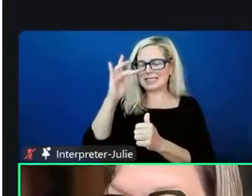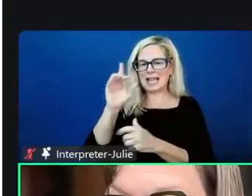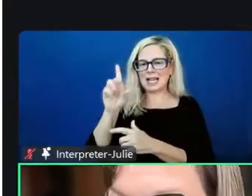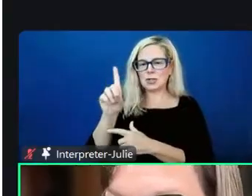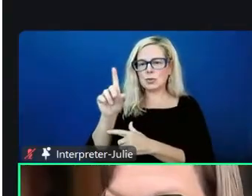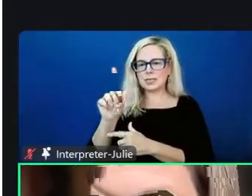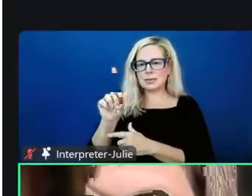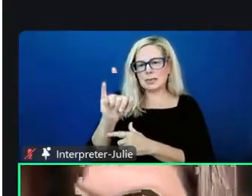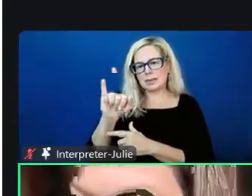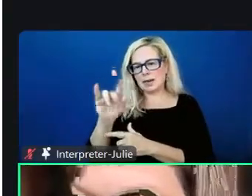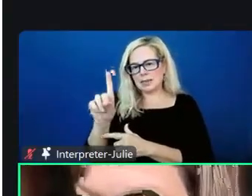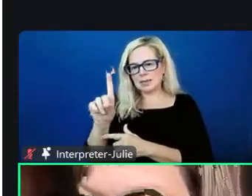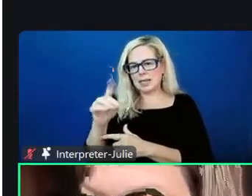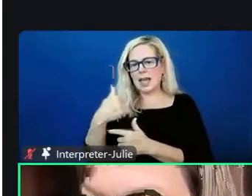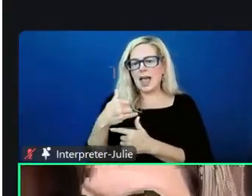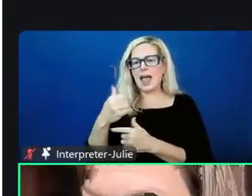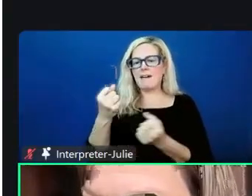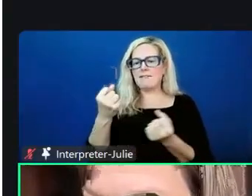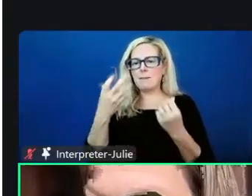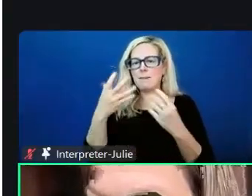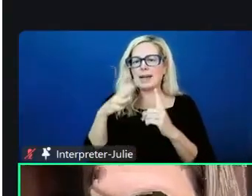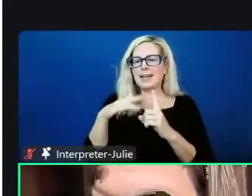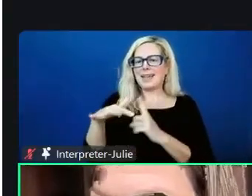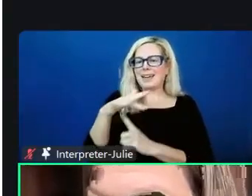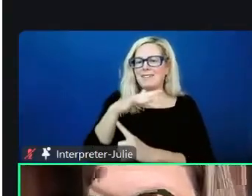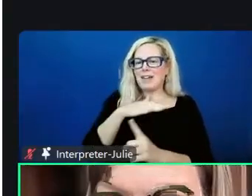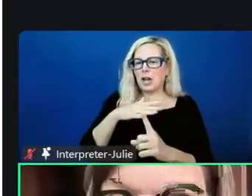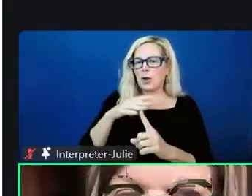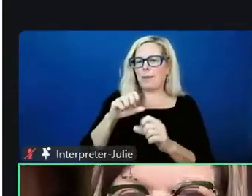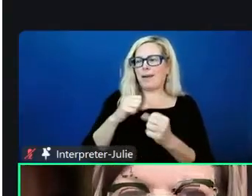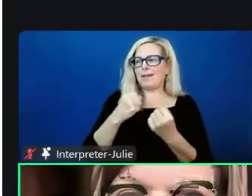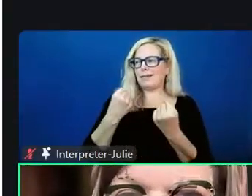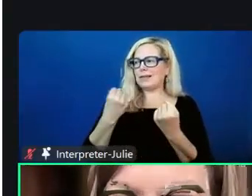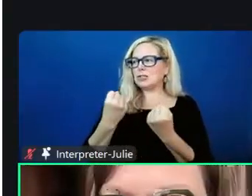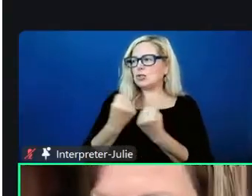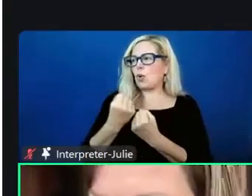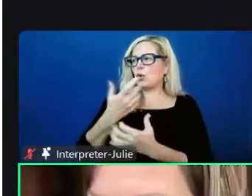environmental and health related disadvantages that compound over time